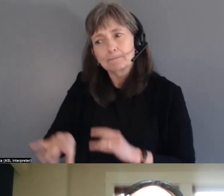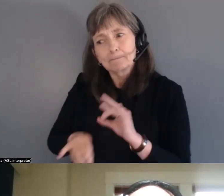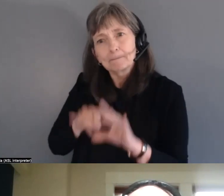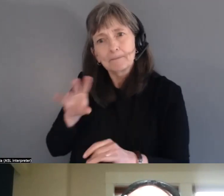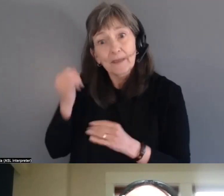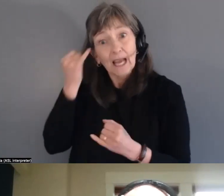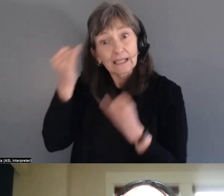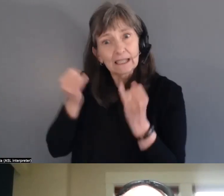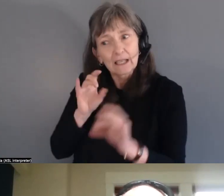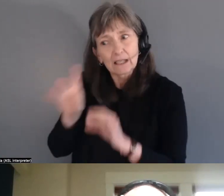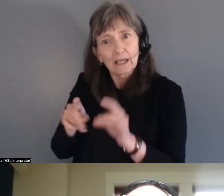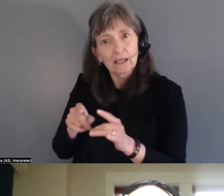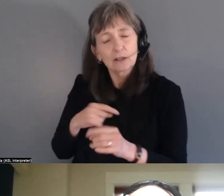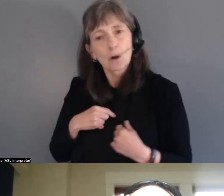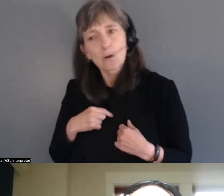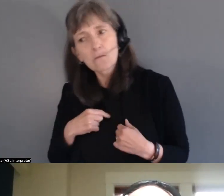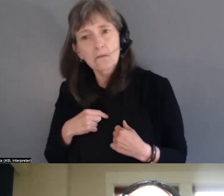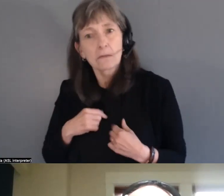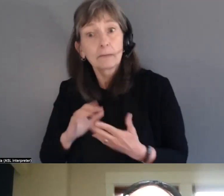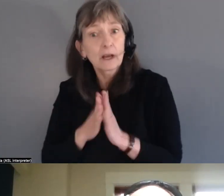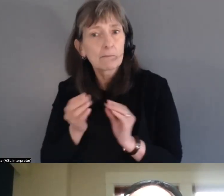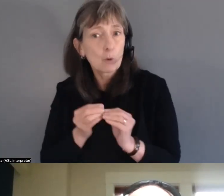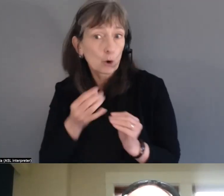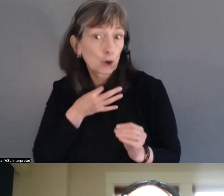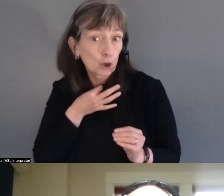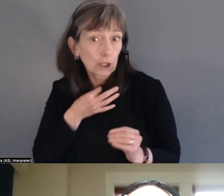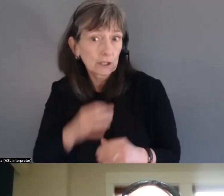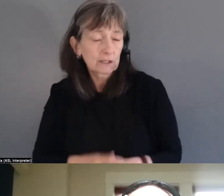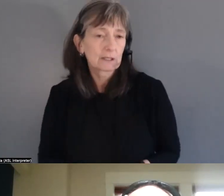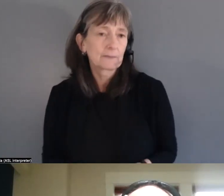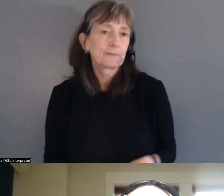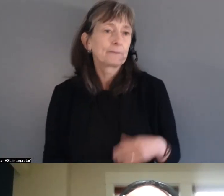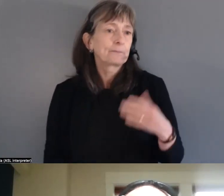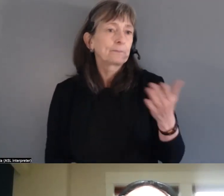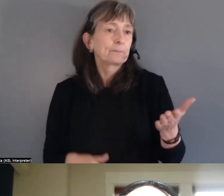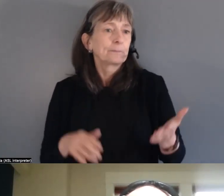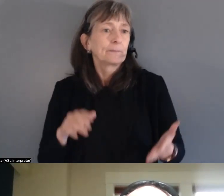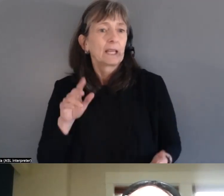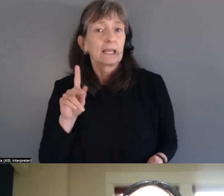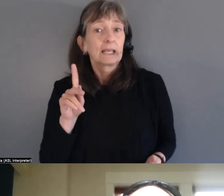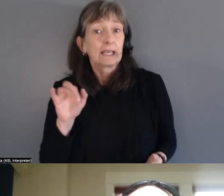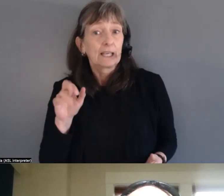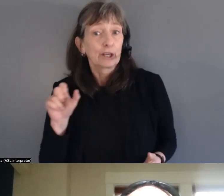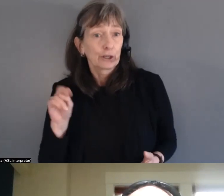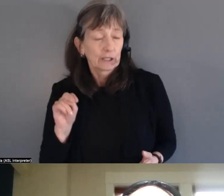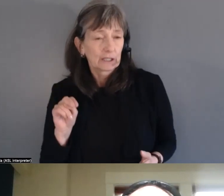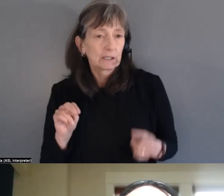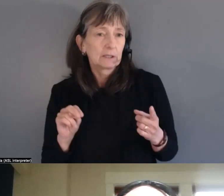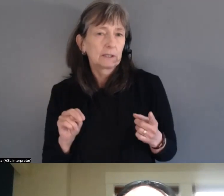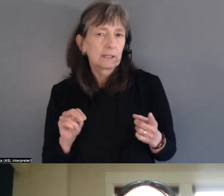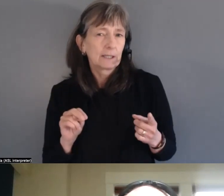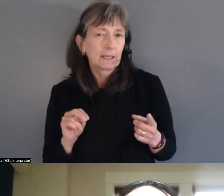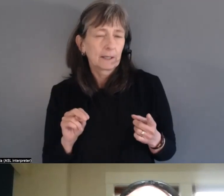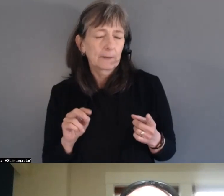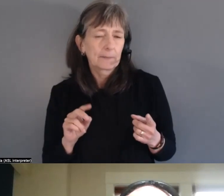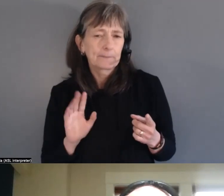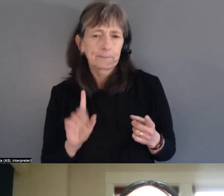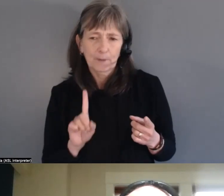One thing I was gonna ask actually, so one of the pressures coming in here is the sun-setting of the